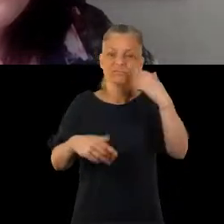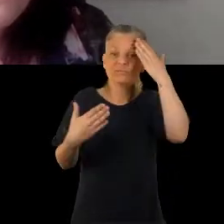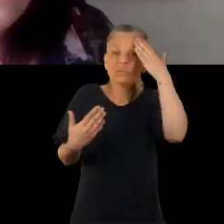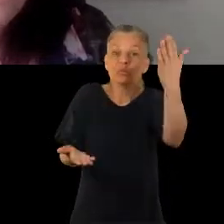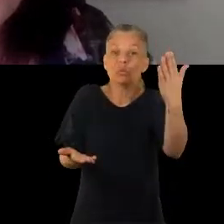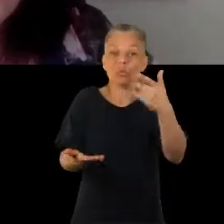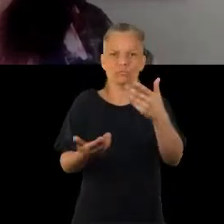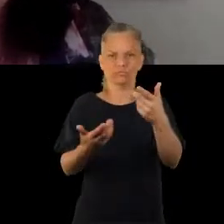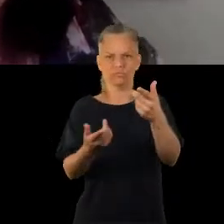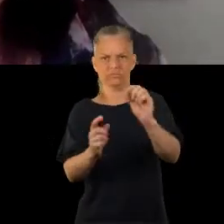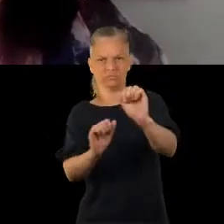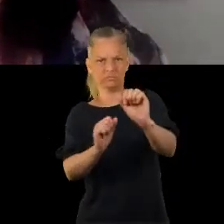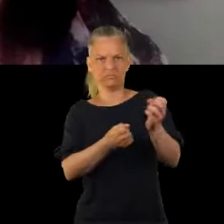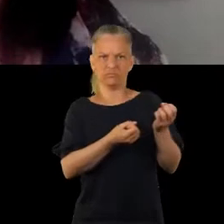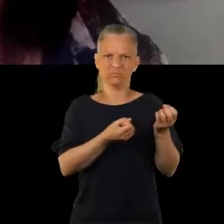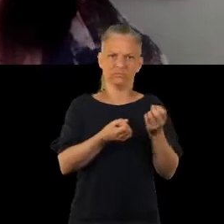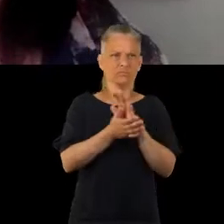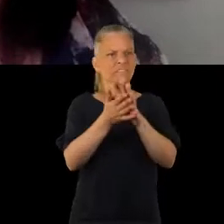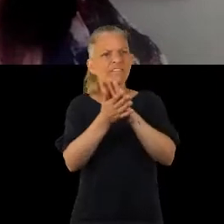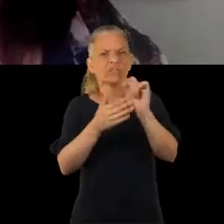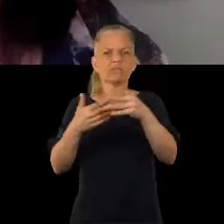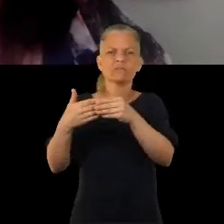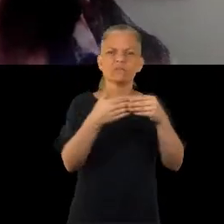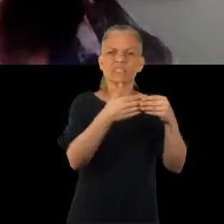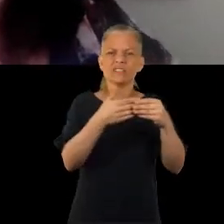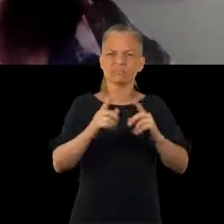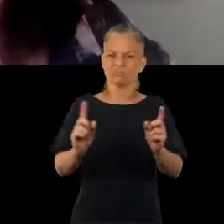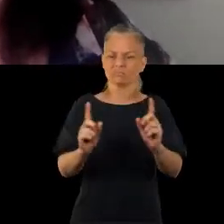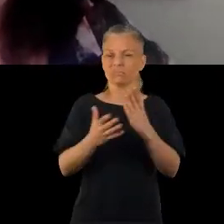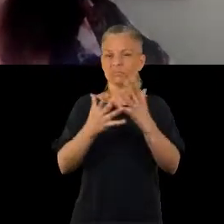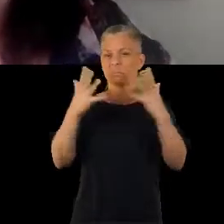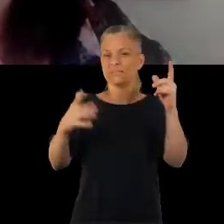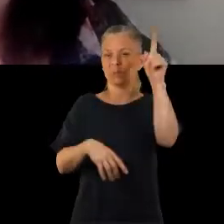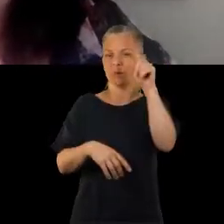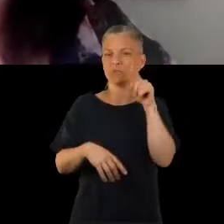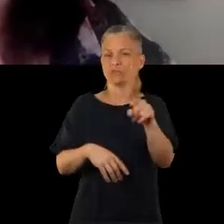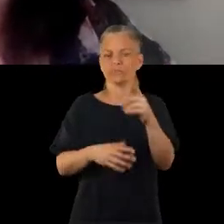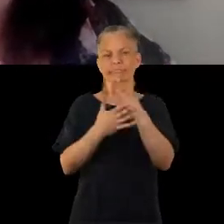Yeah. So I think peer leadership is important. So it’s very important to have someone who